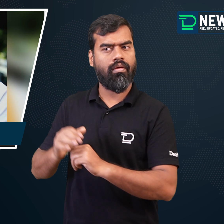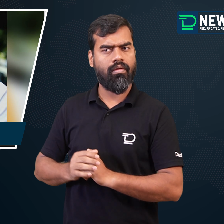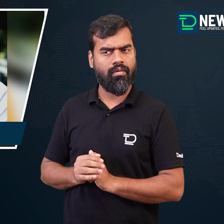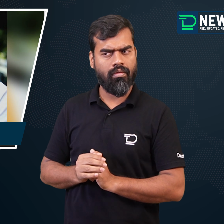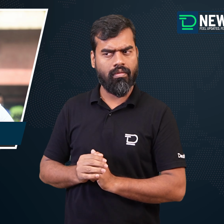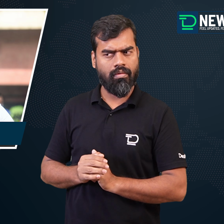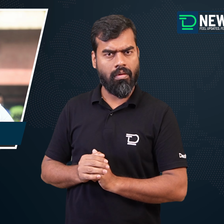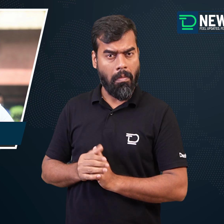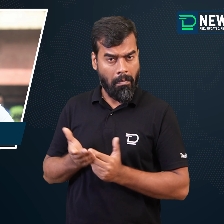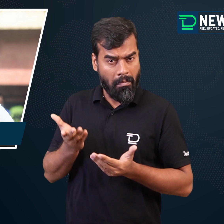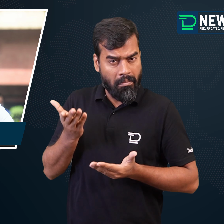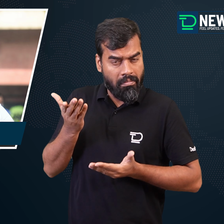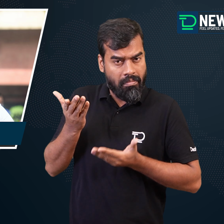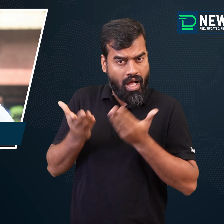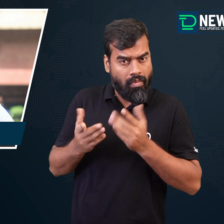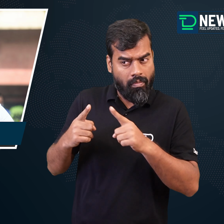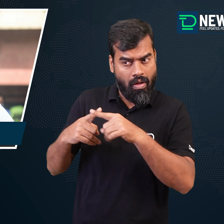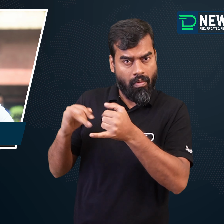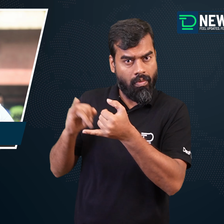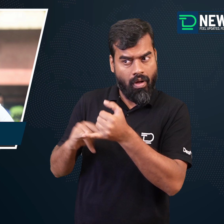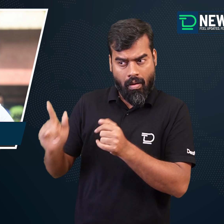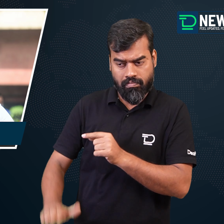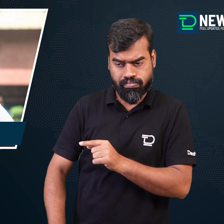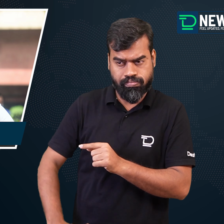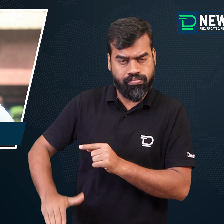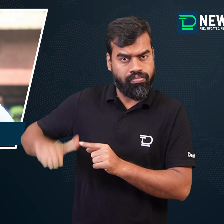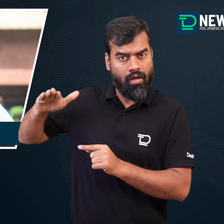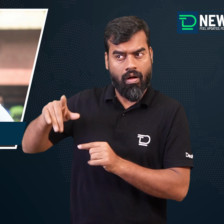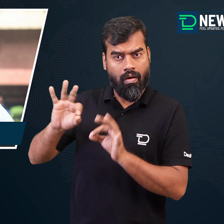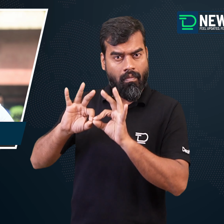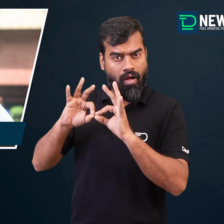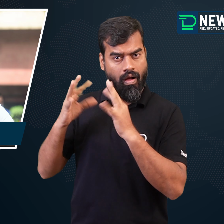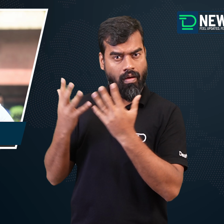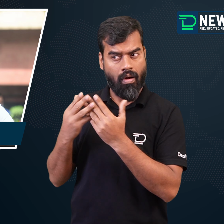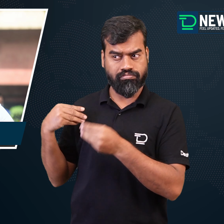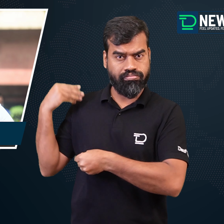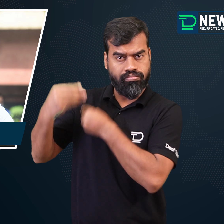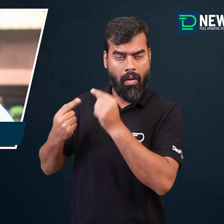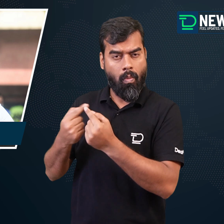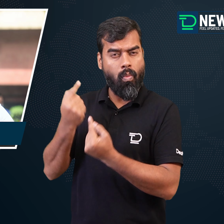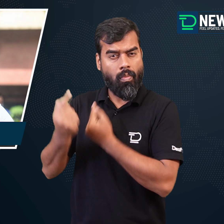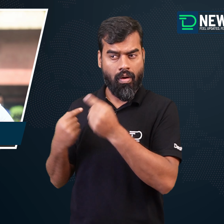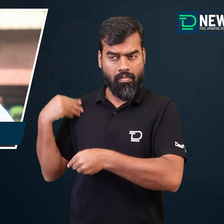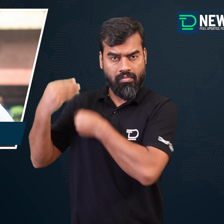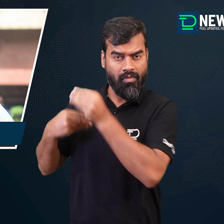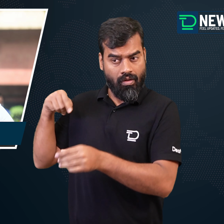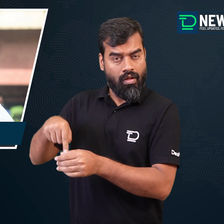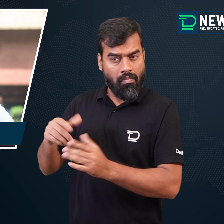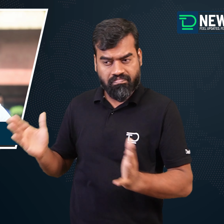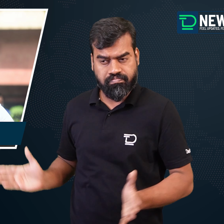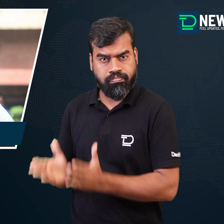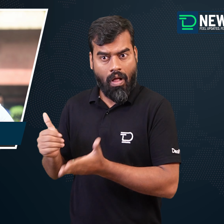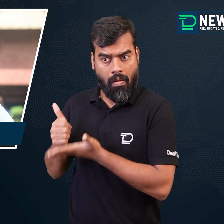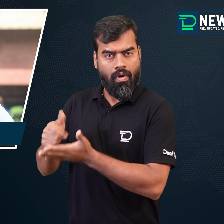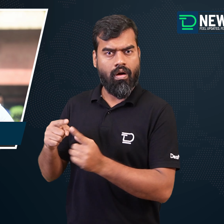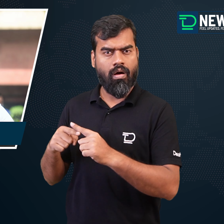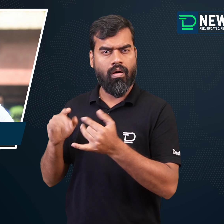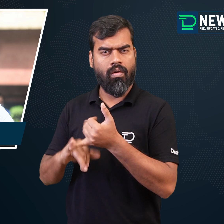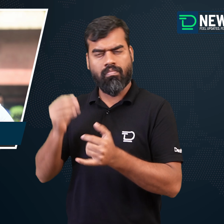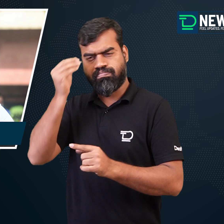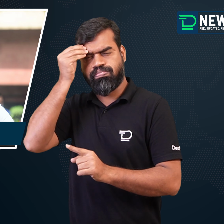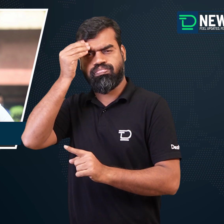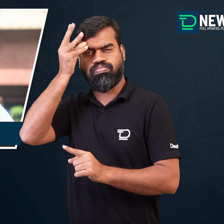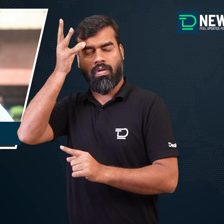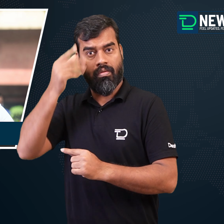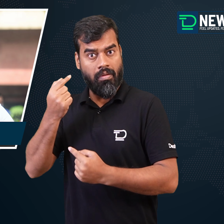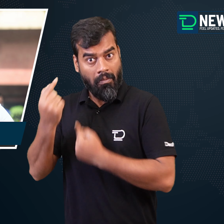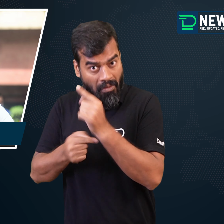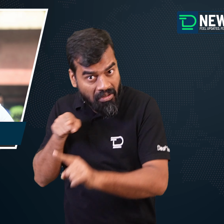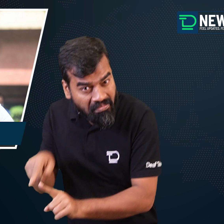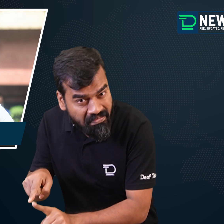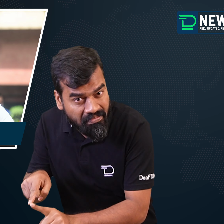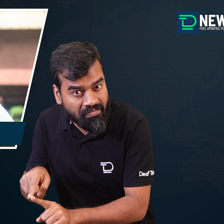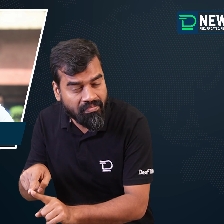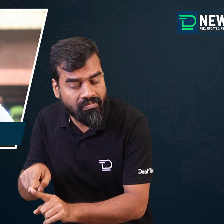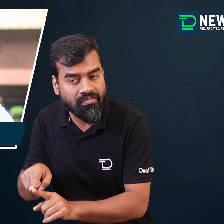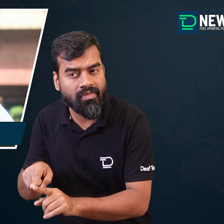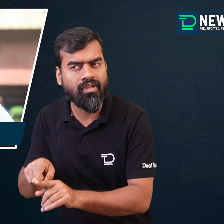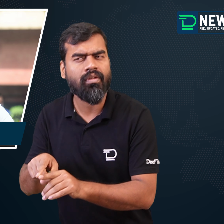Maybe his family was involved in politics, which helped him grow in politics?